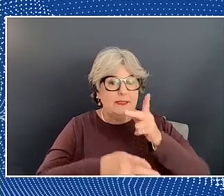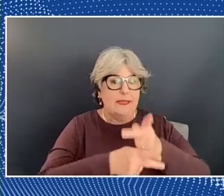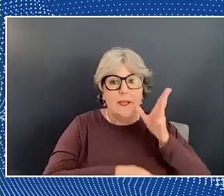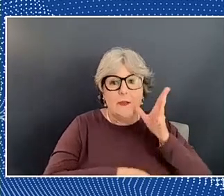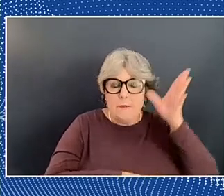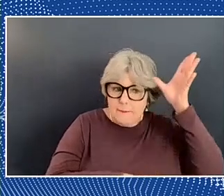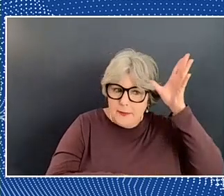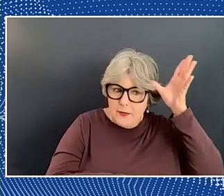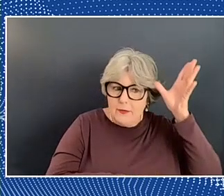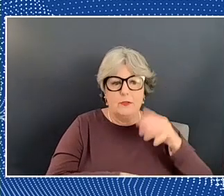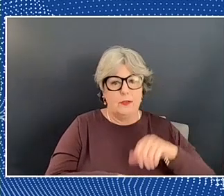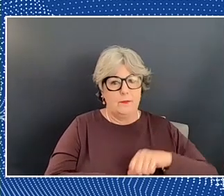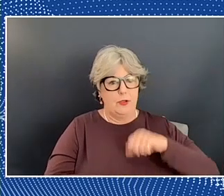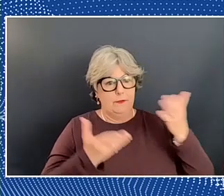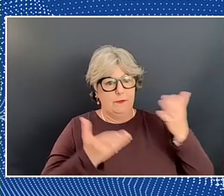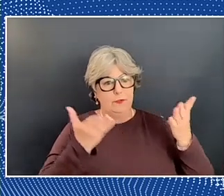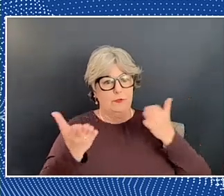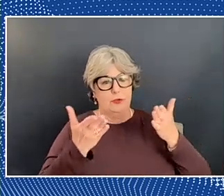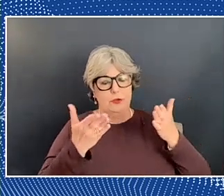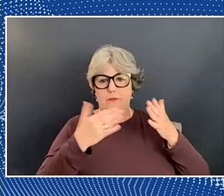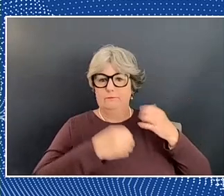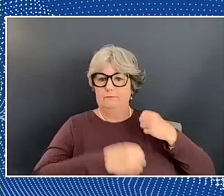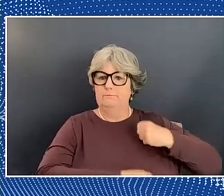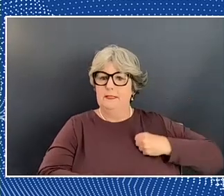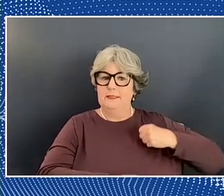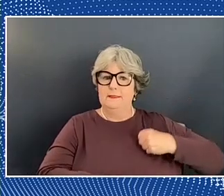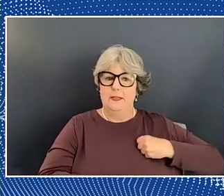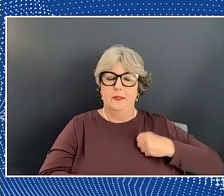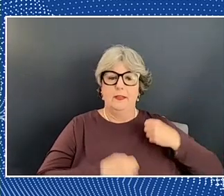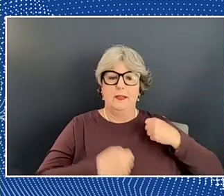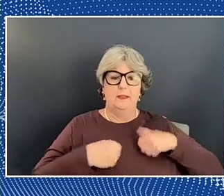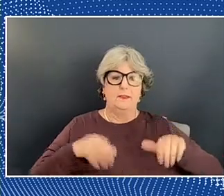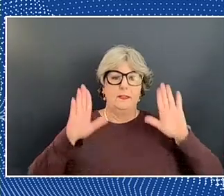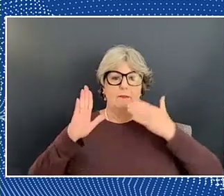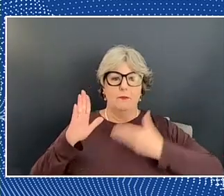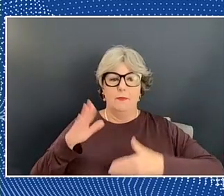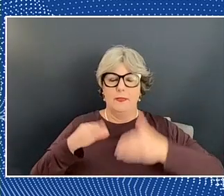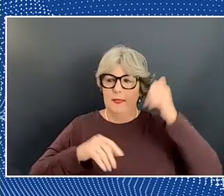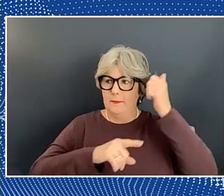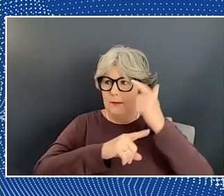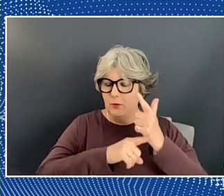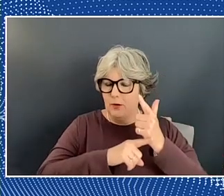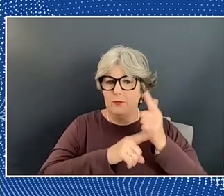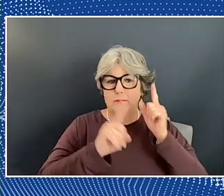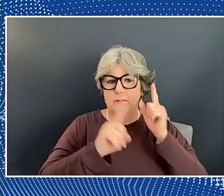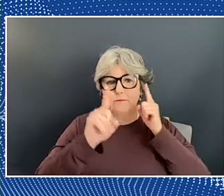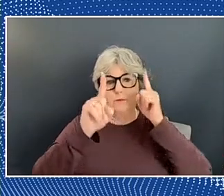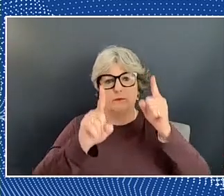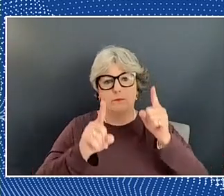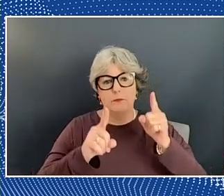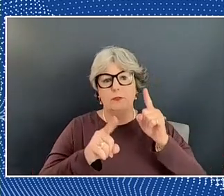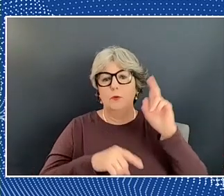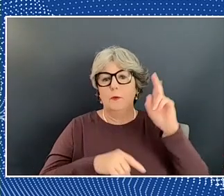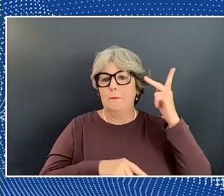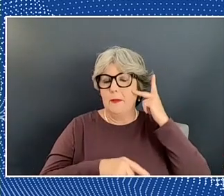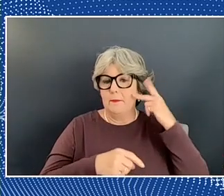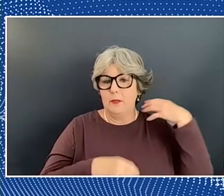this country in uniform alongside their endless sacrifice for me and my brother, and my ambitions to run for public office to serve the people as well.